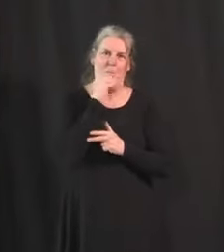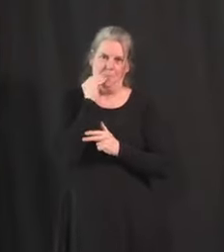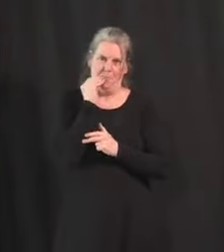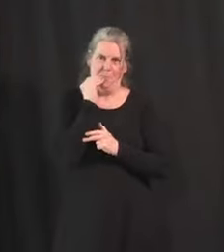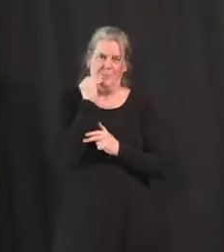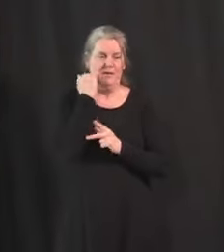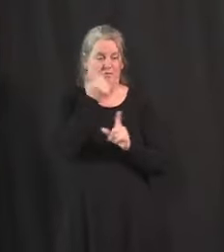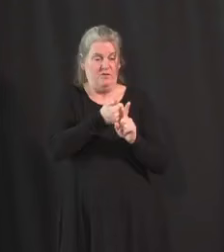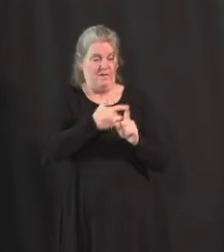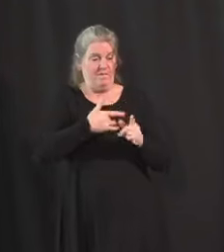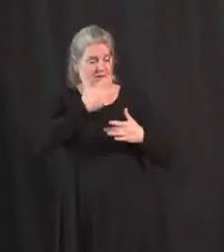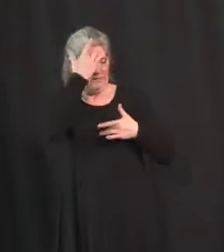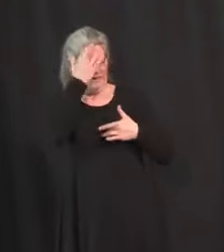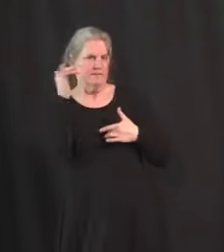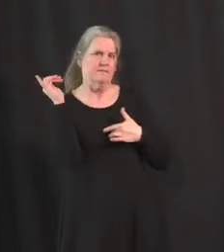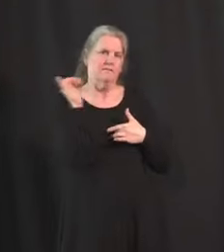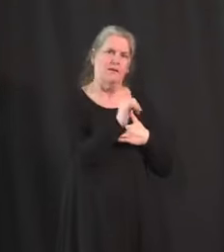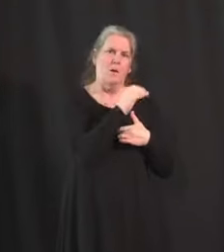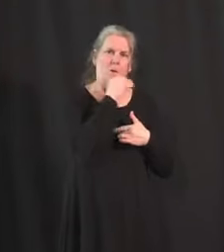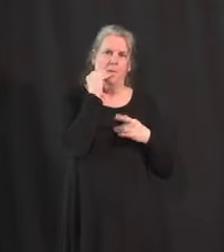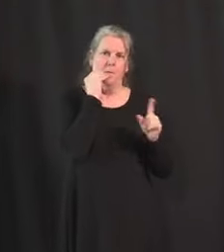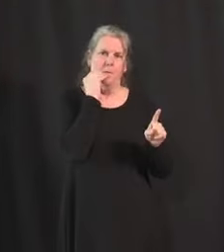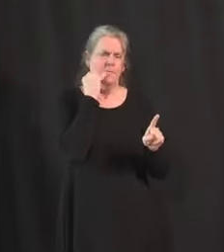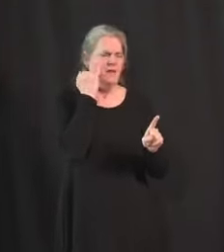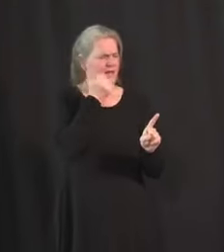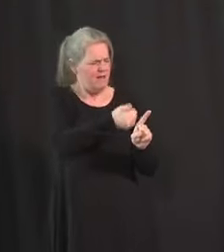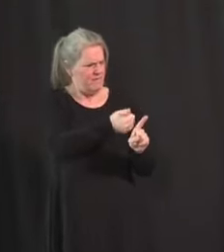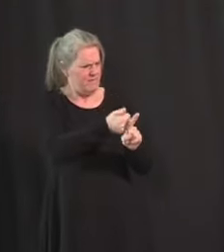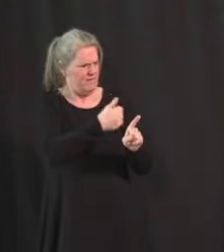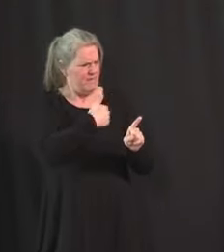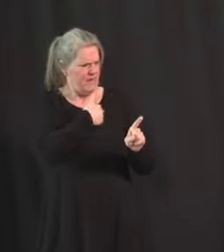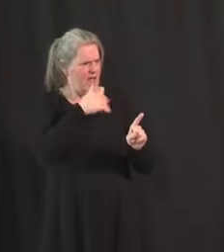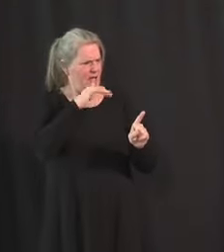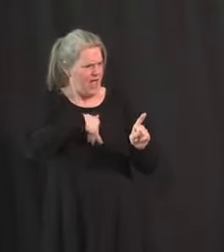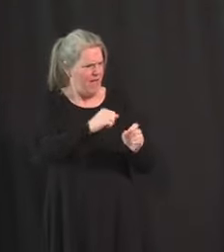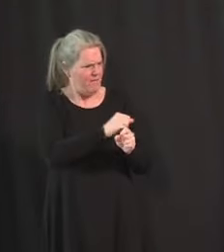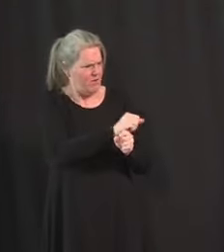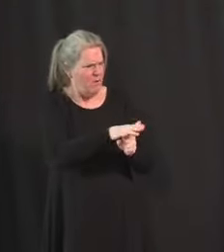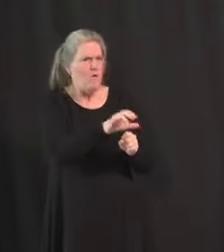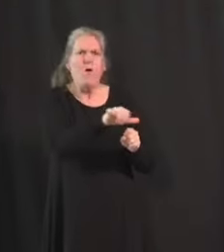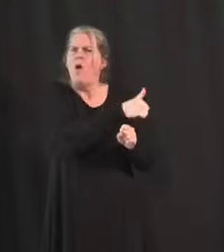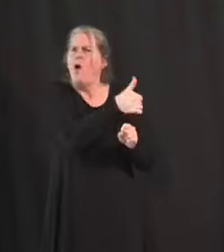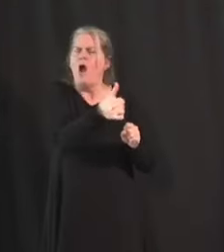THAT IF THAT ILLNESS IS COVID OR ANYTHING ELSE CONTAGIOUS FOR THAT MATTER, YOU PREVENT OTHERS